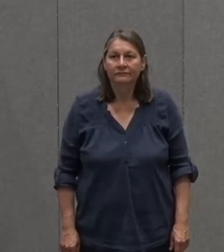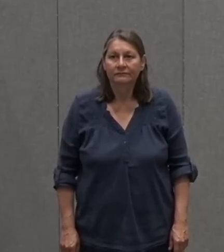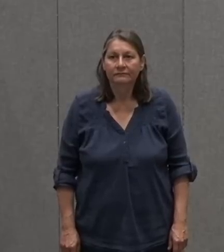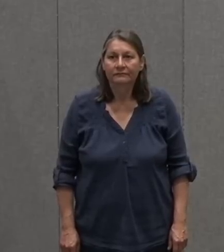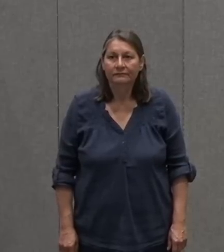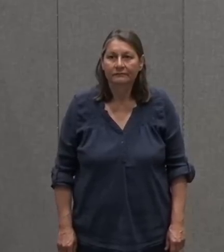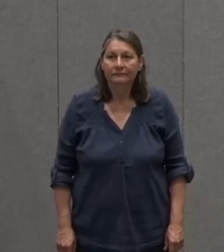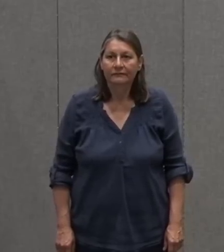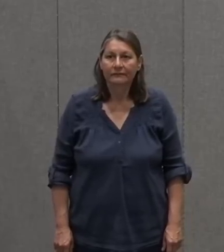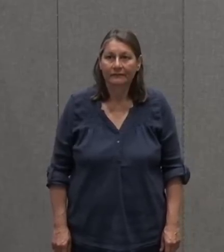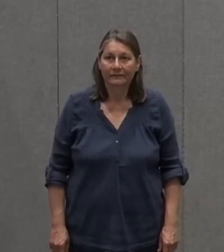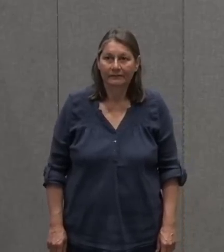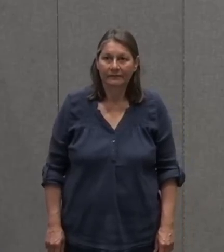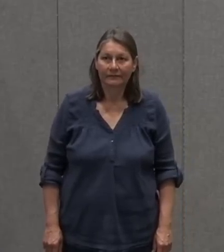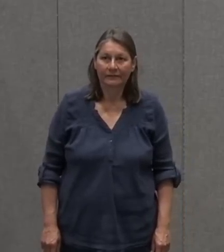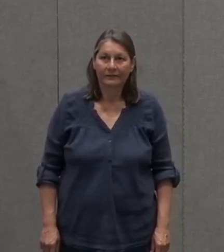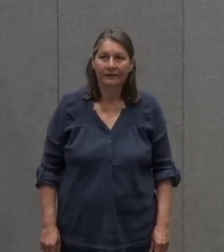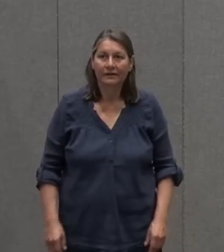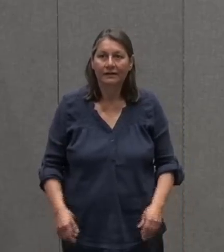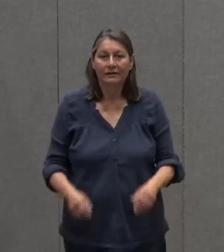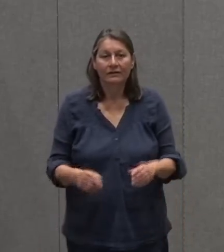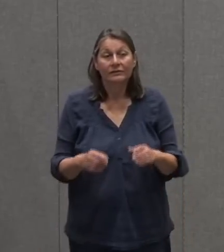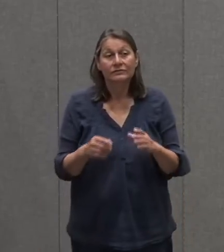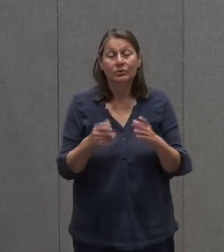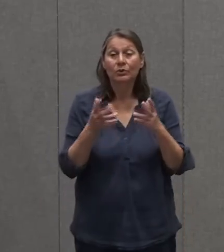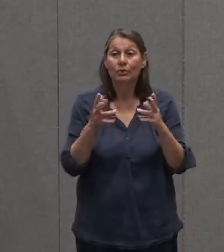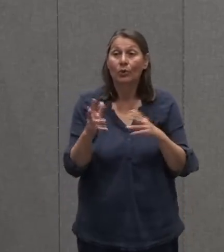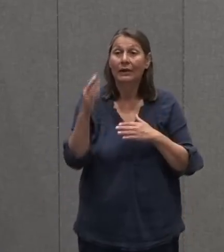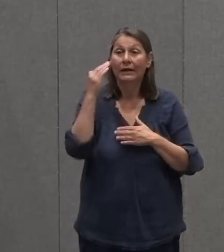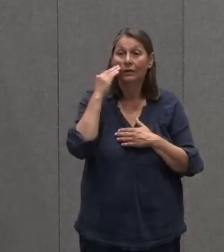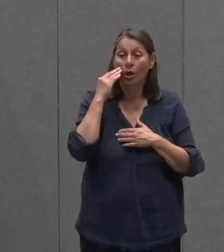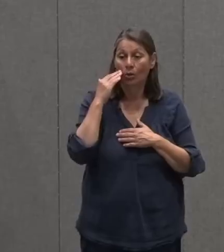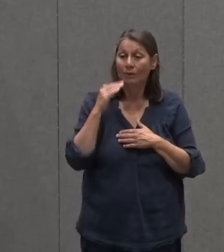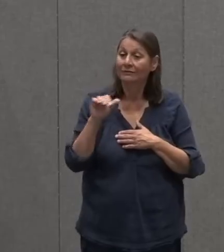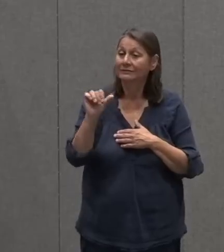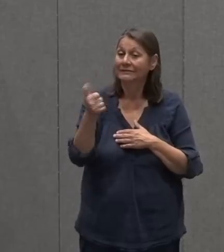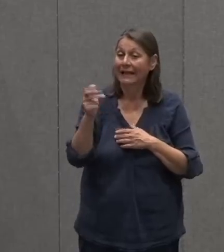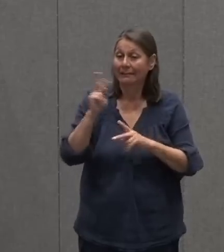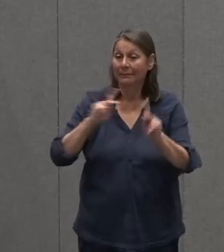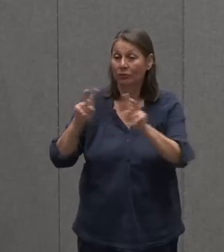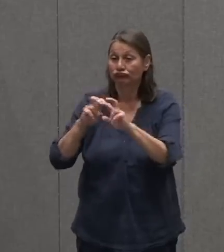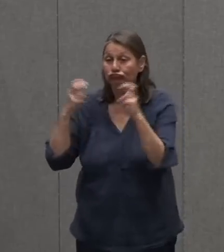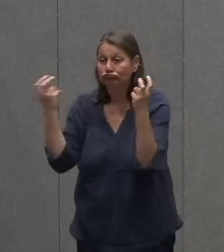All right and my sticky fell off with it. So, we already know there were 10 friends reading books.